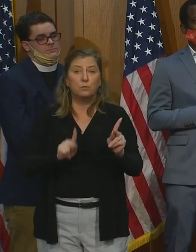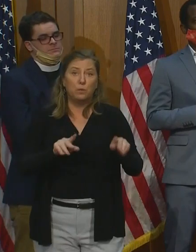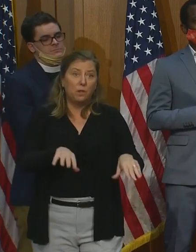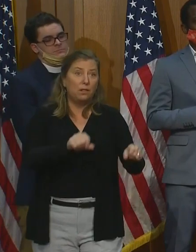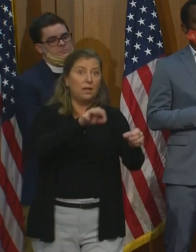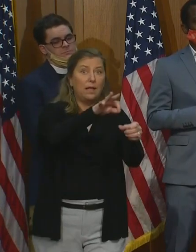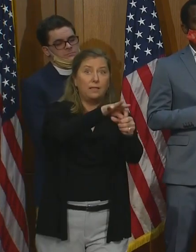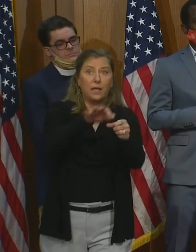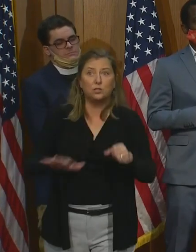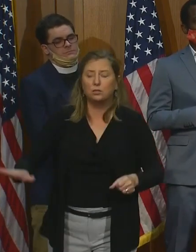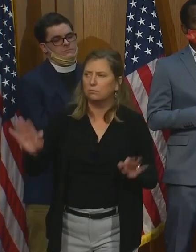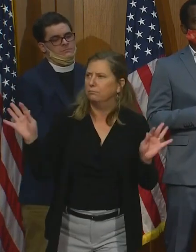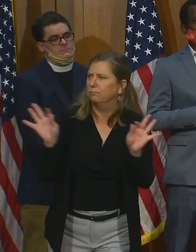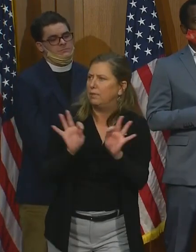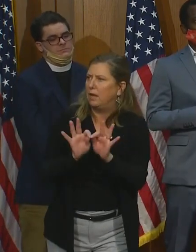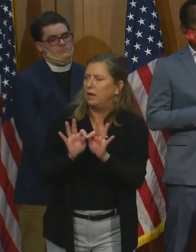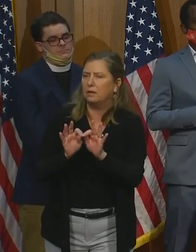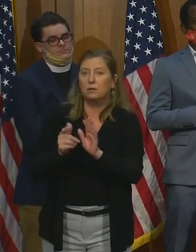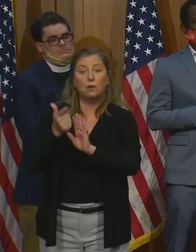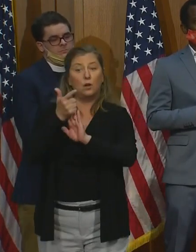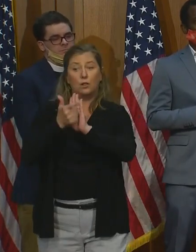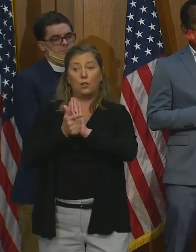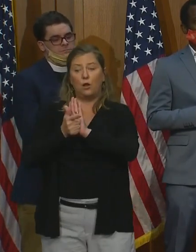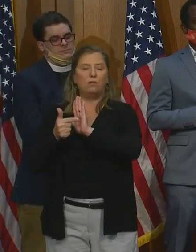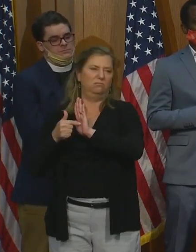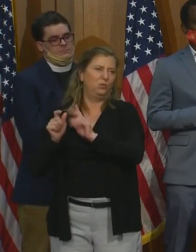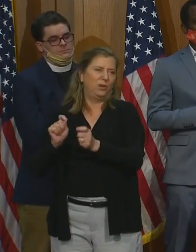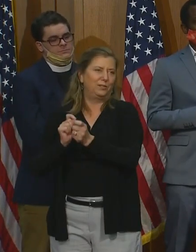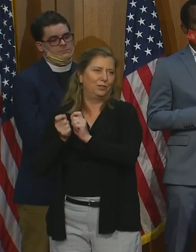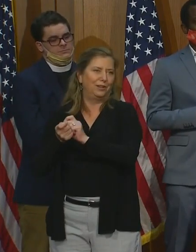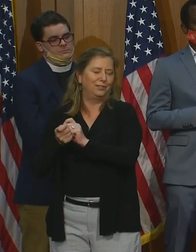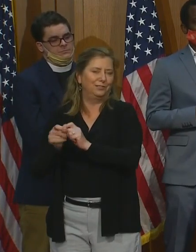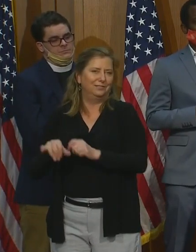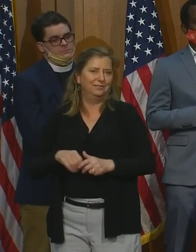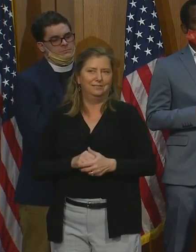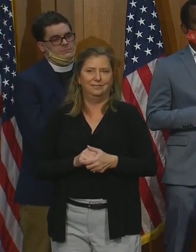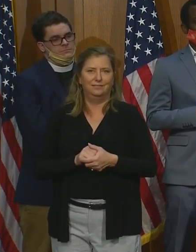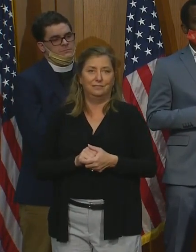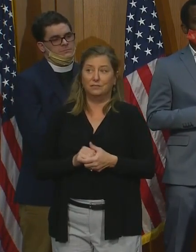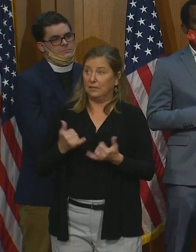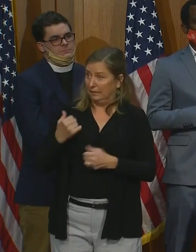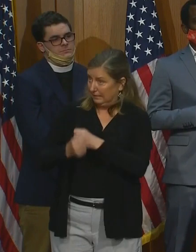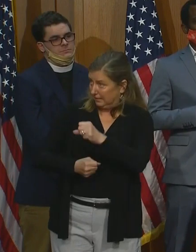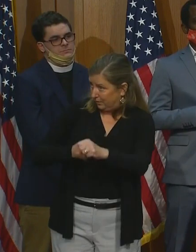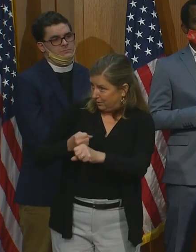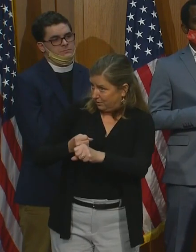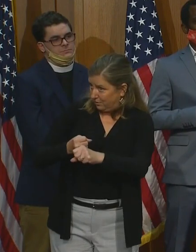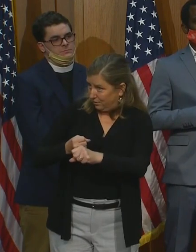MATTERS AND ELECTIONS MATTER